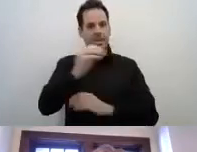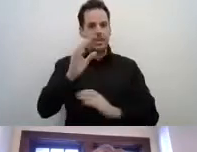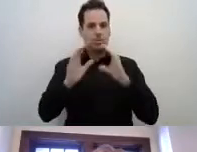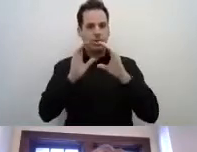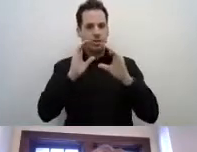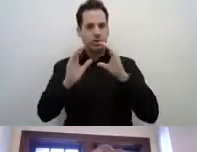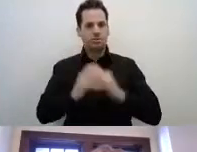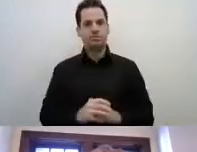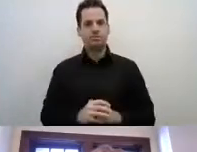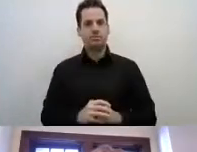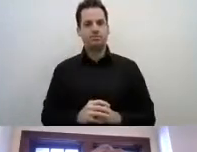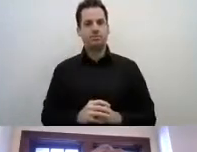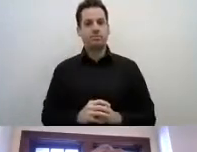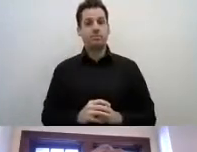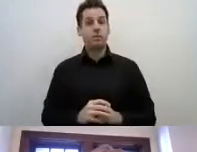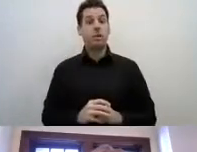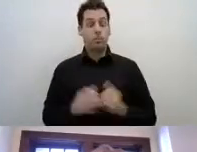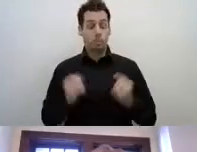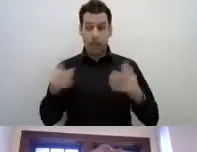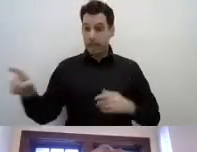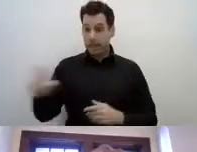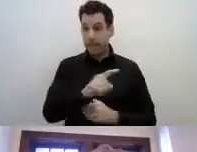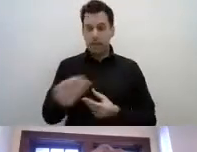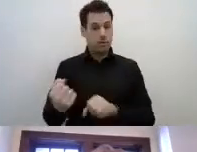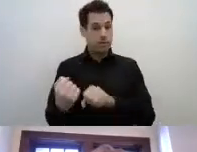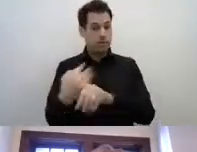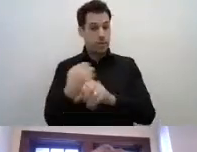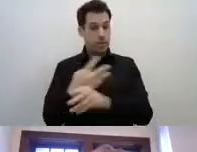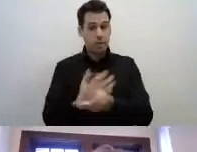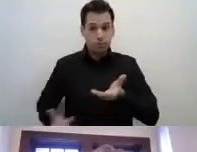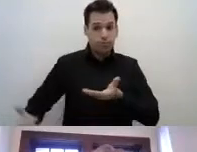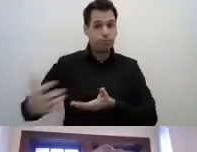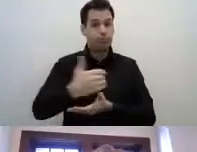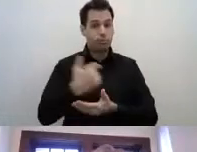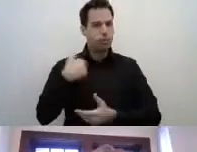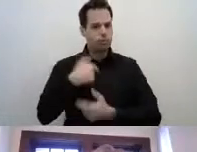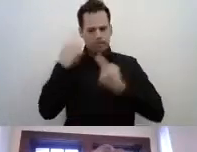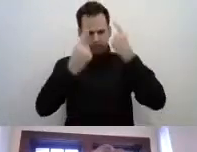provided significant feedback which government is considering before finalizing the standard